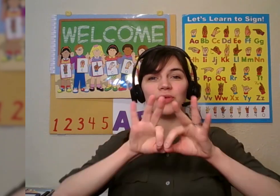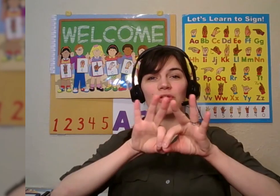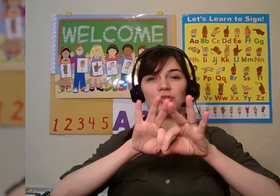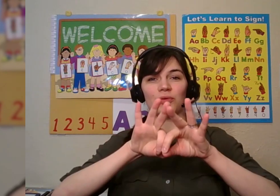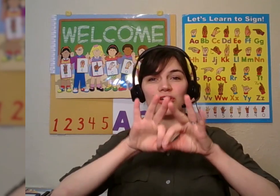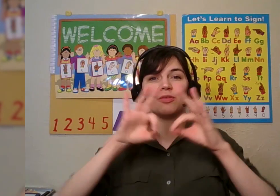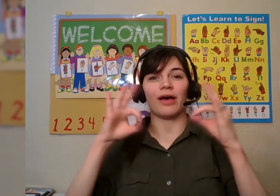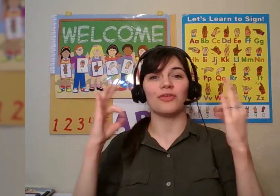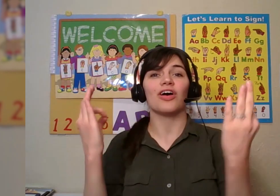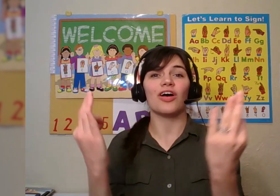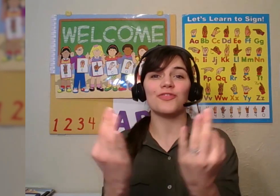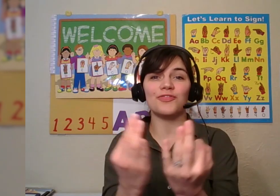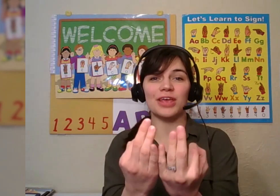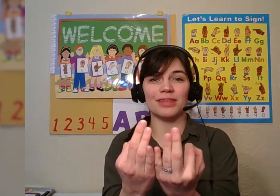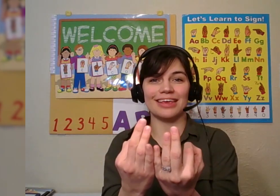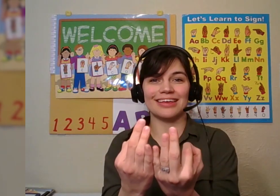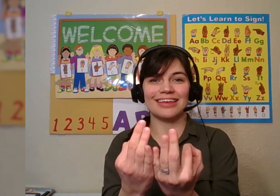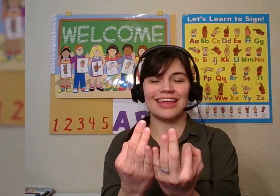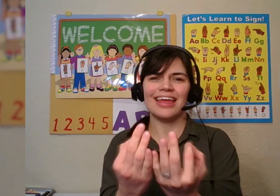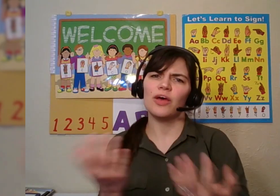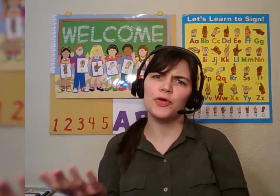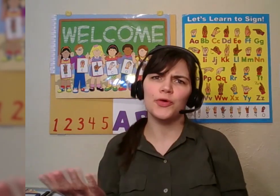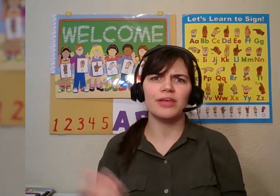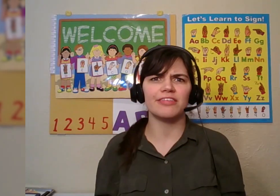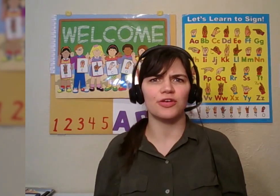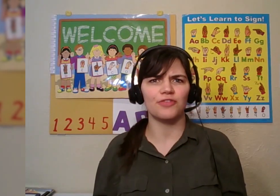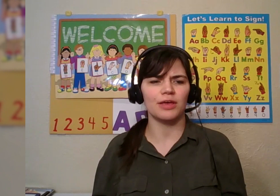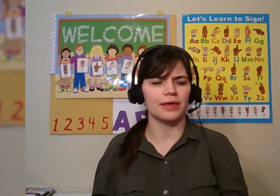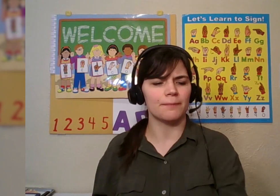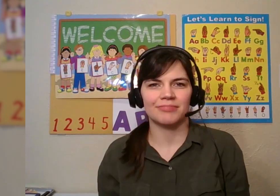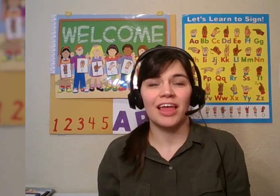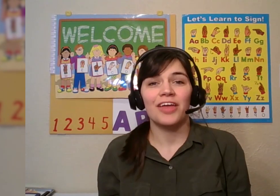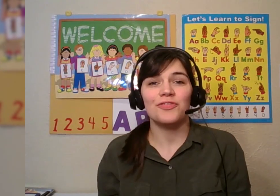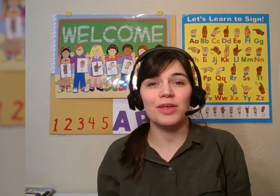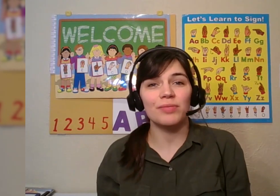will learn words about our family. Now who is in your family? Families